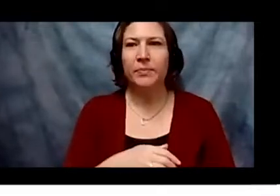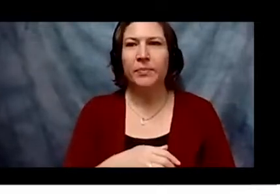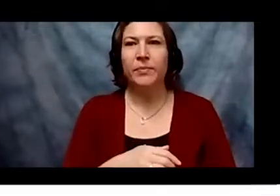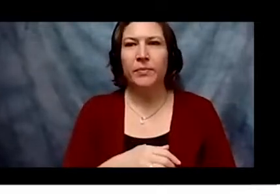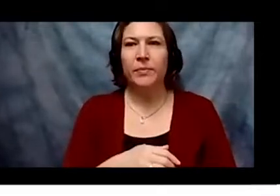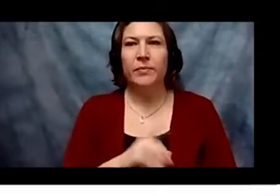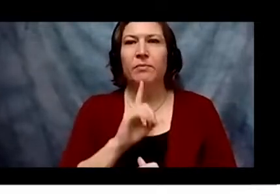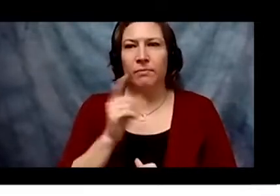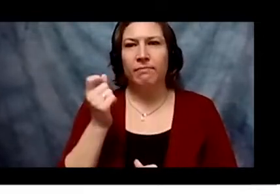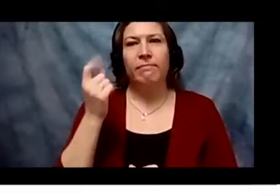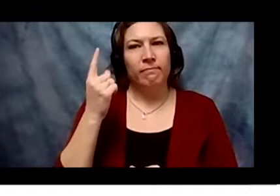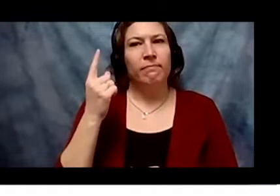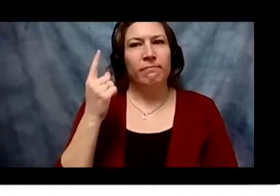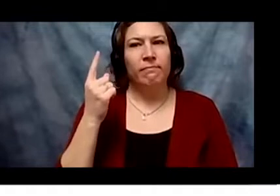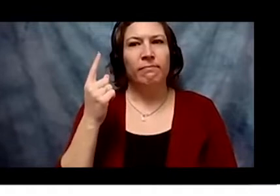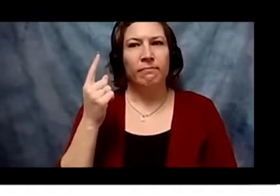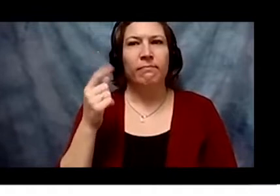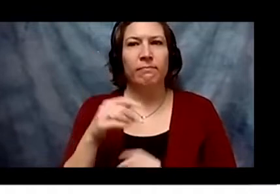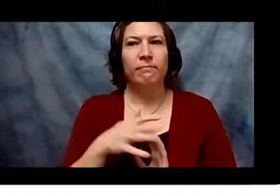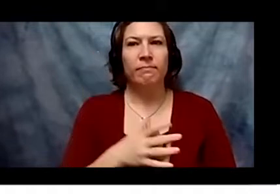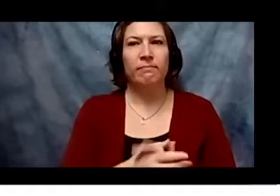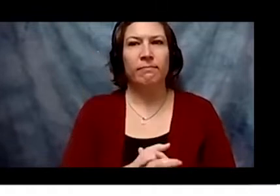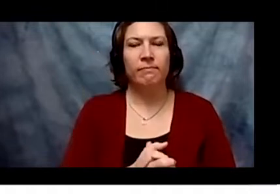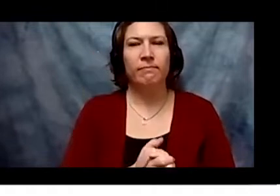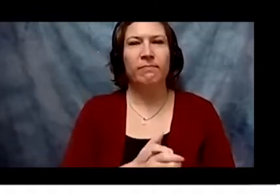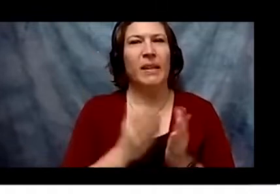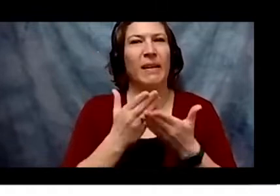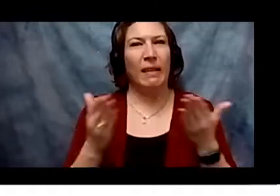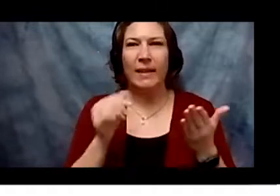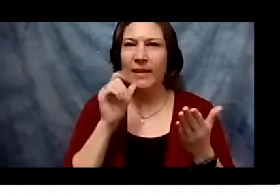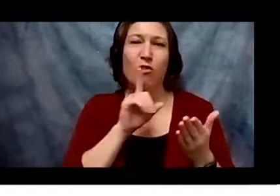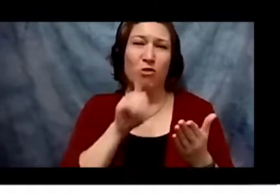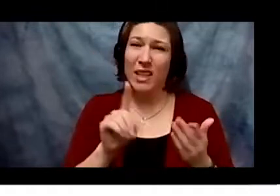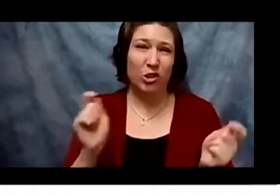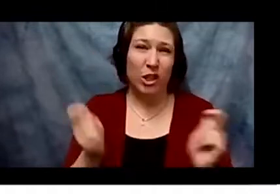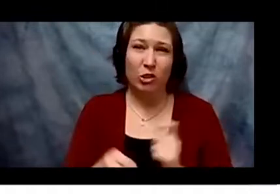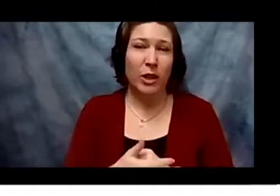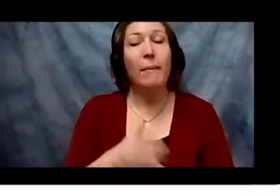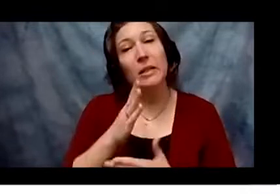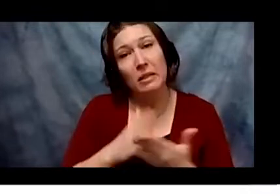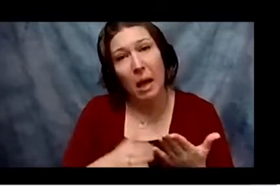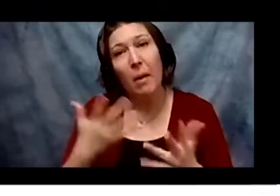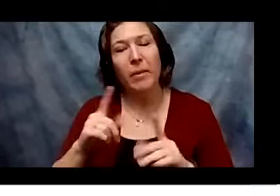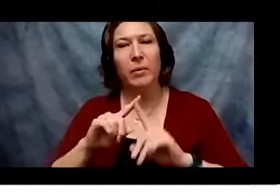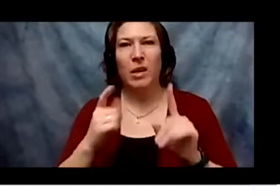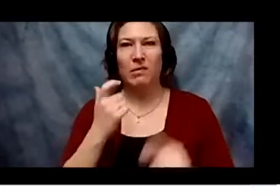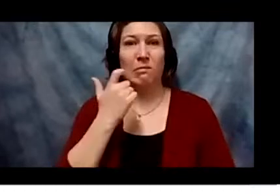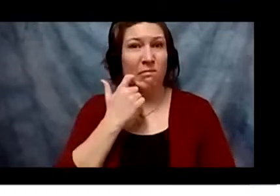understanding that things haven't changed. Some have, but how recent our history